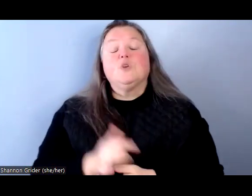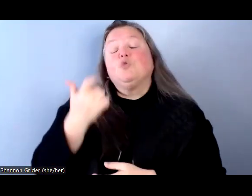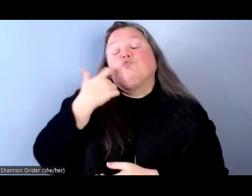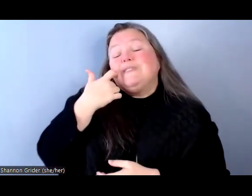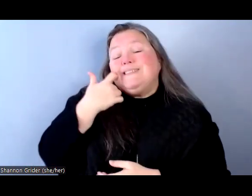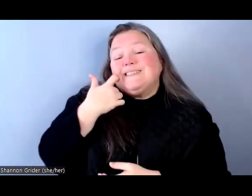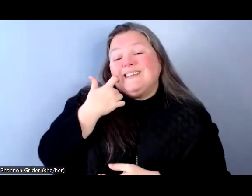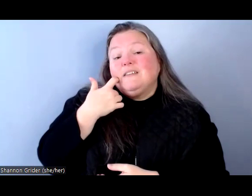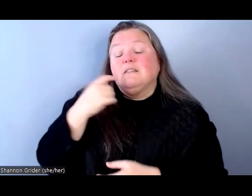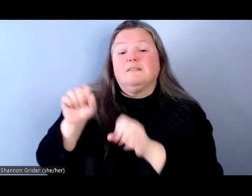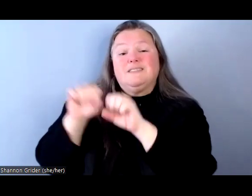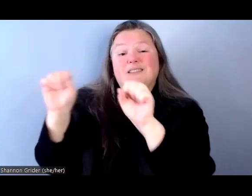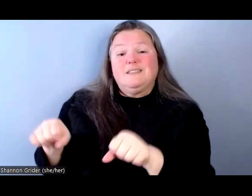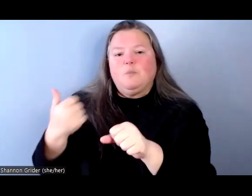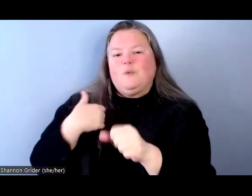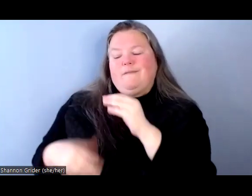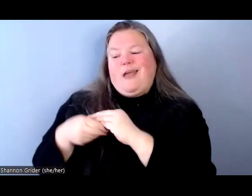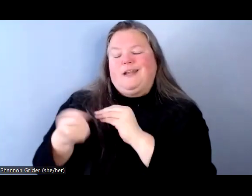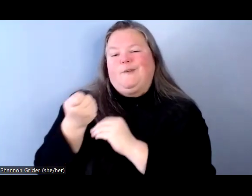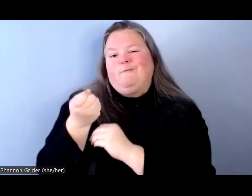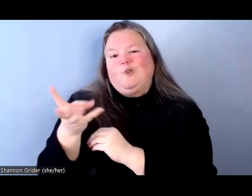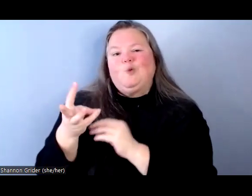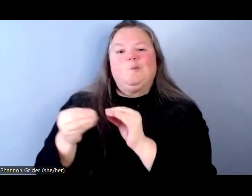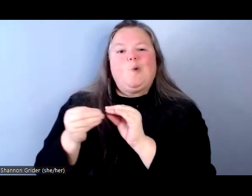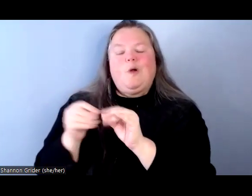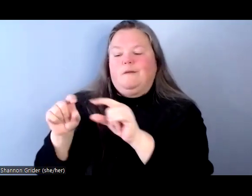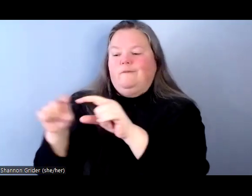Recently we have added a couple of additional fields and this